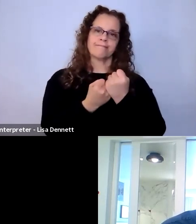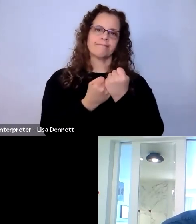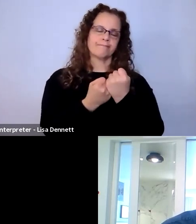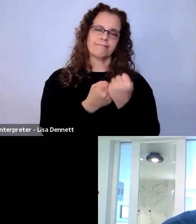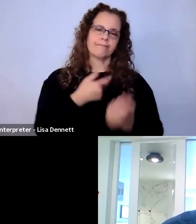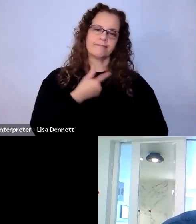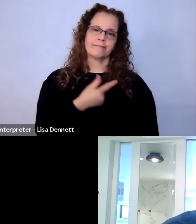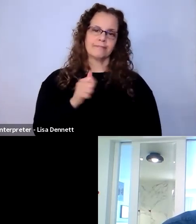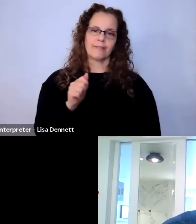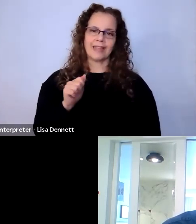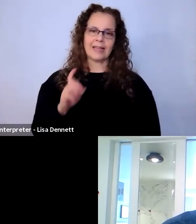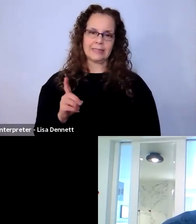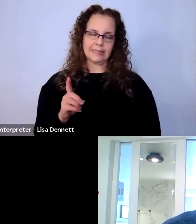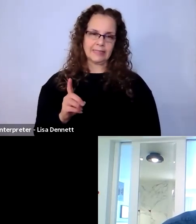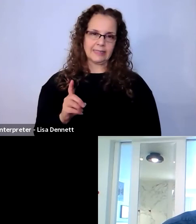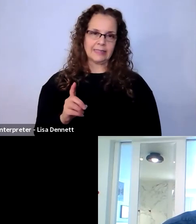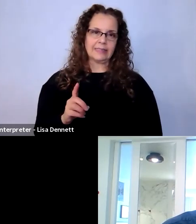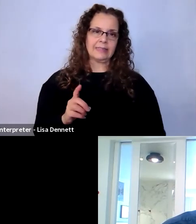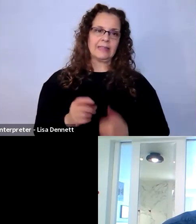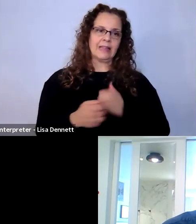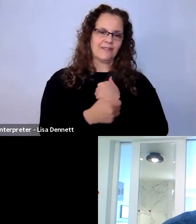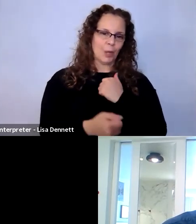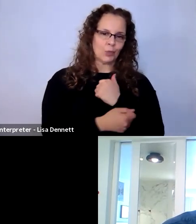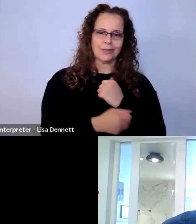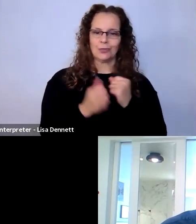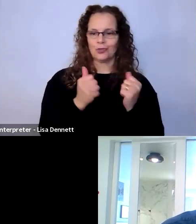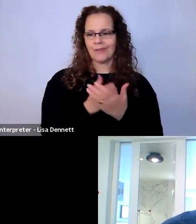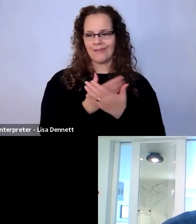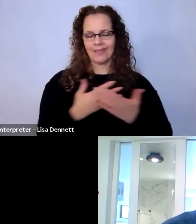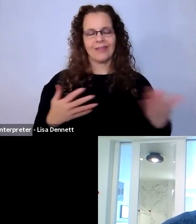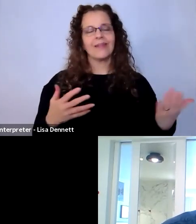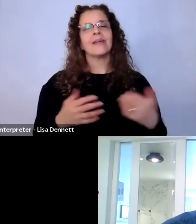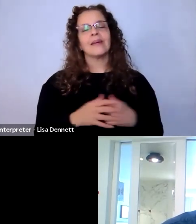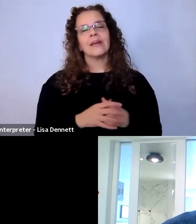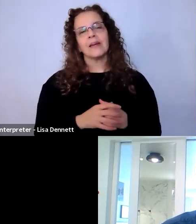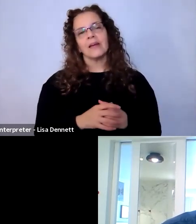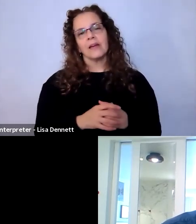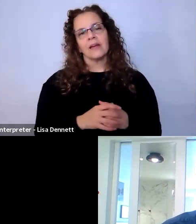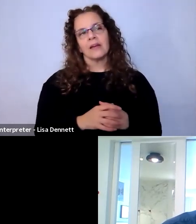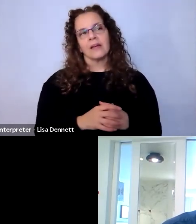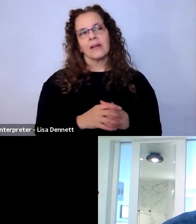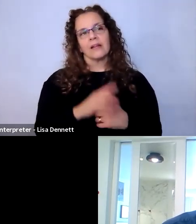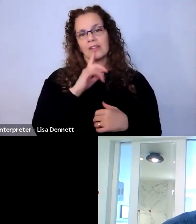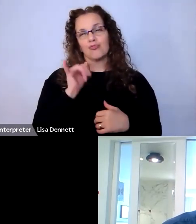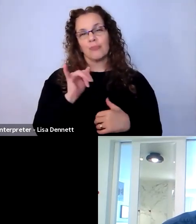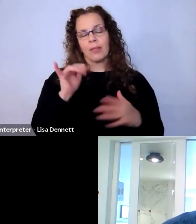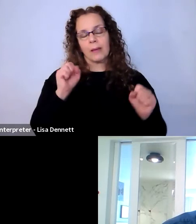And God and the Foundation and all that kind of good stuff and there's a lot of just amazing need events that are going on.